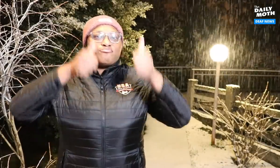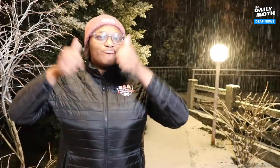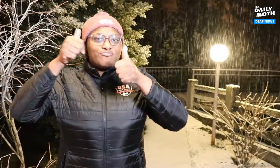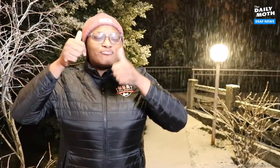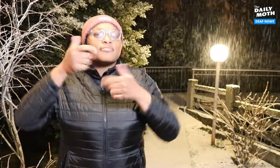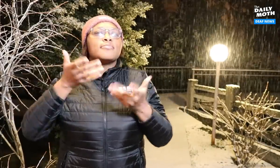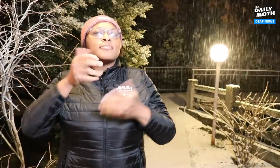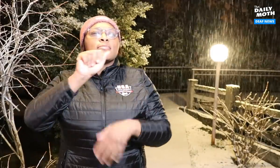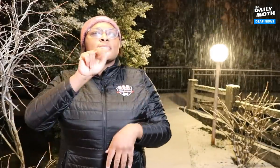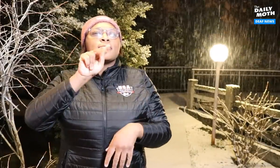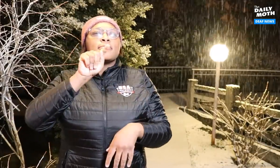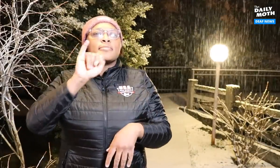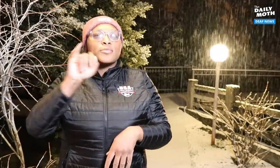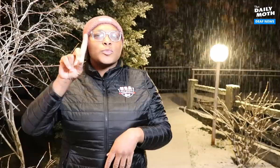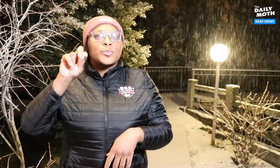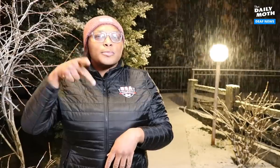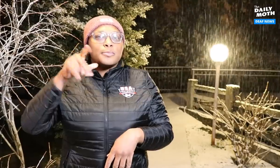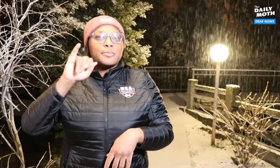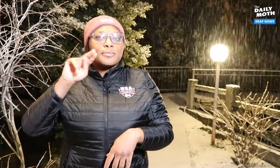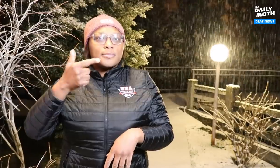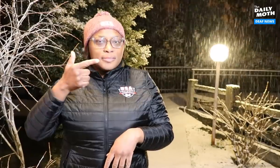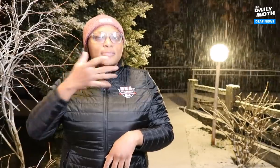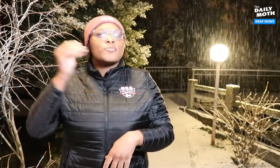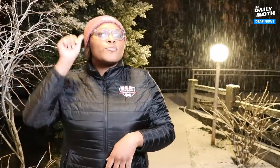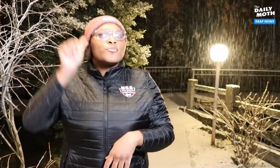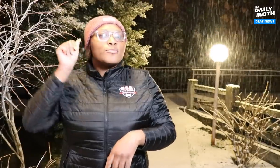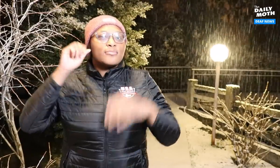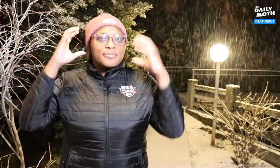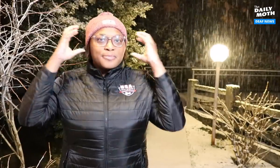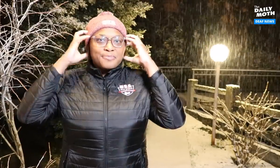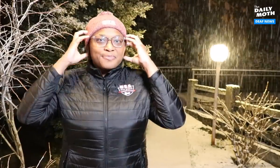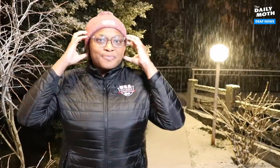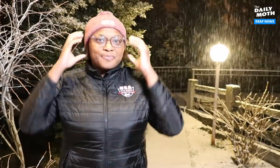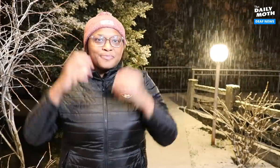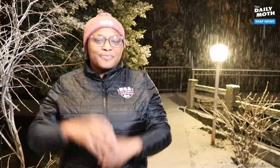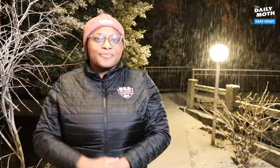officials for anti-doping and audiograms.